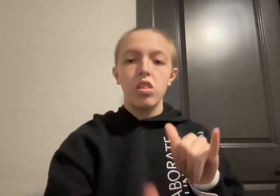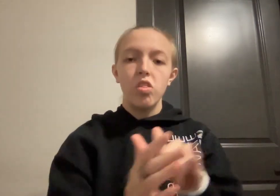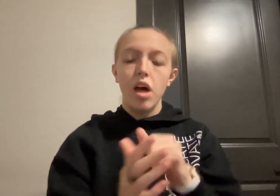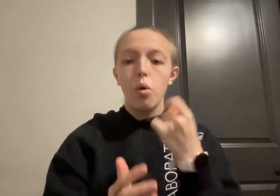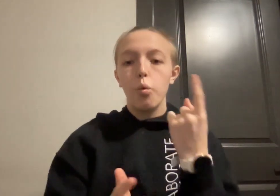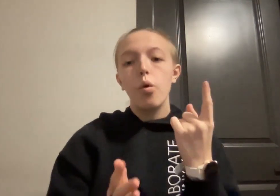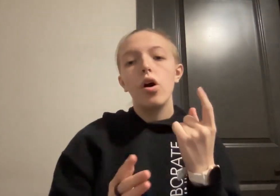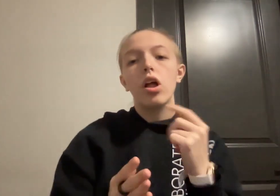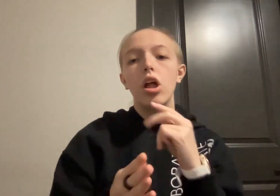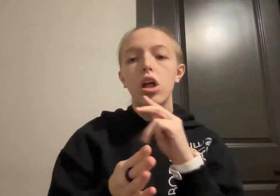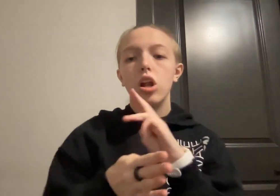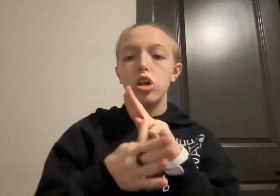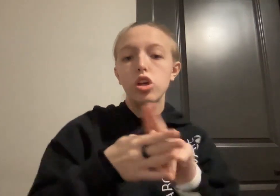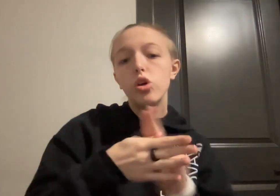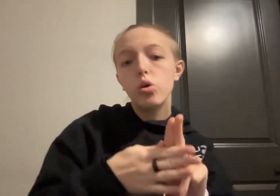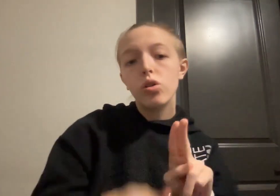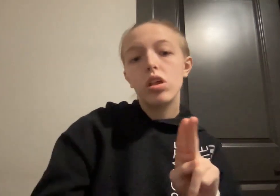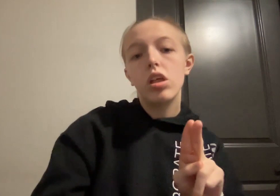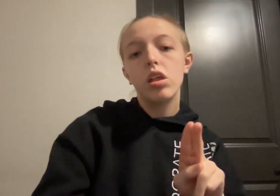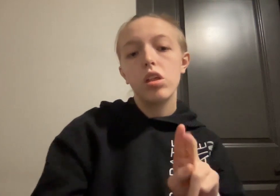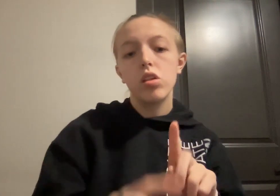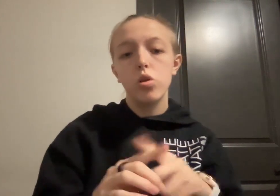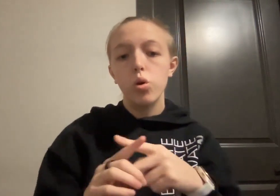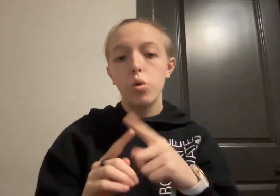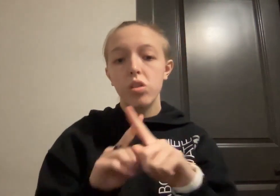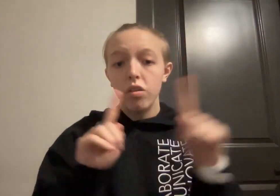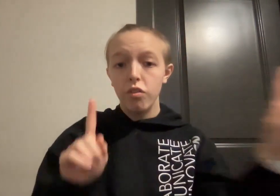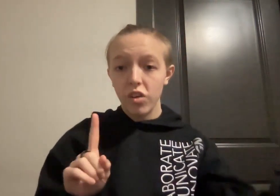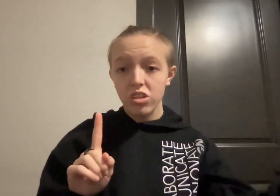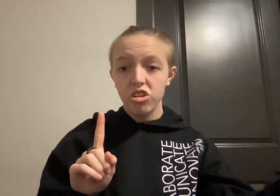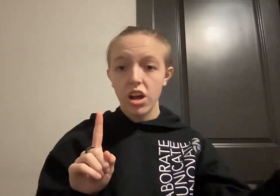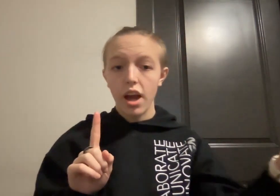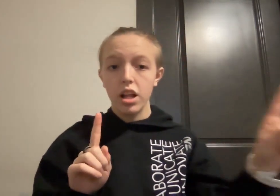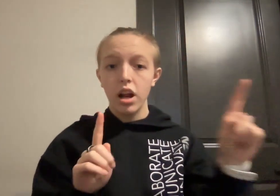that people use to differentiate